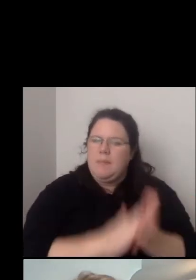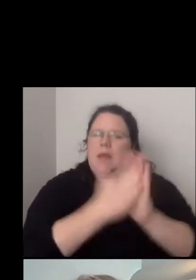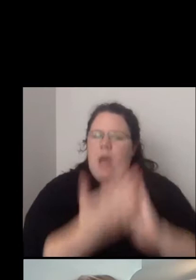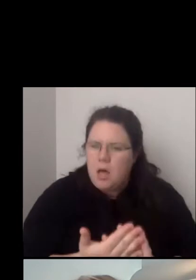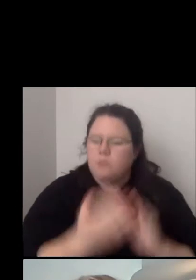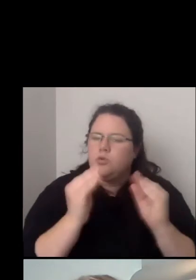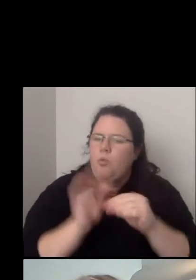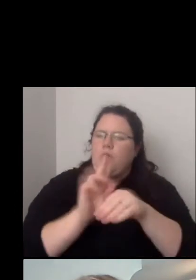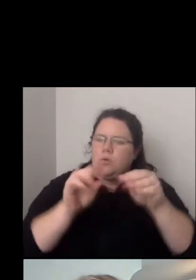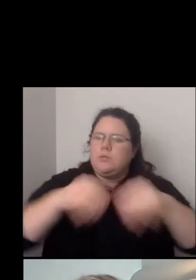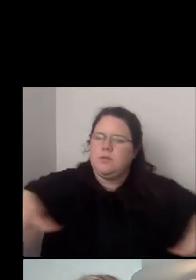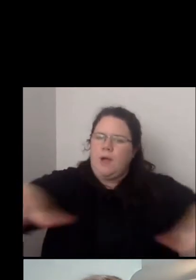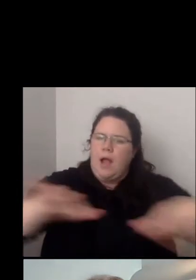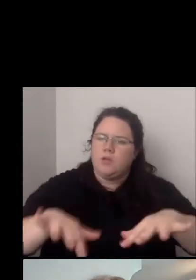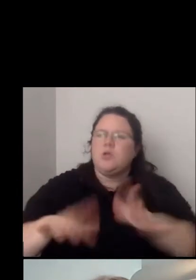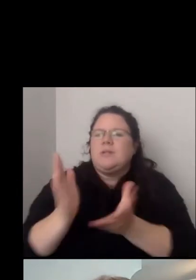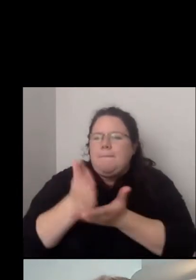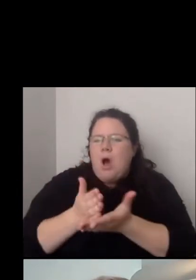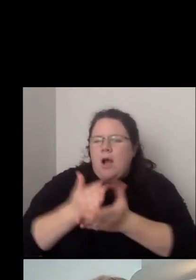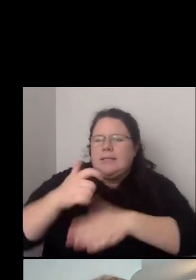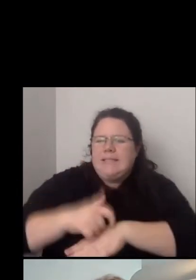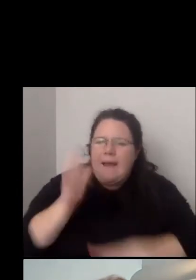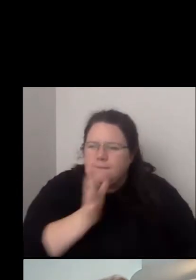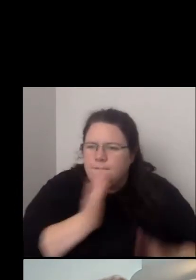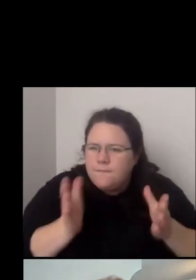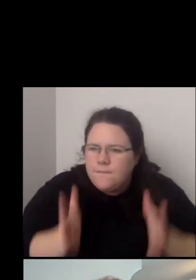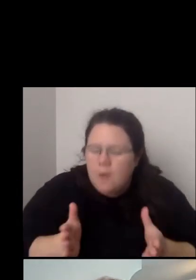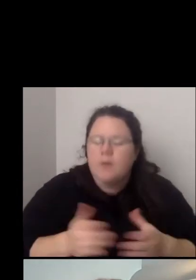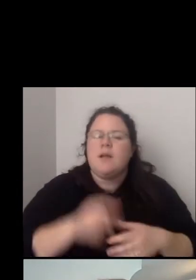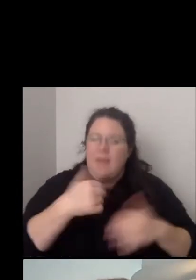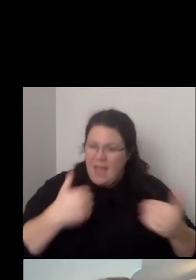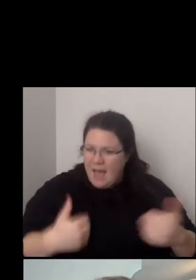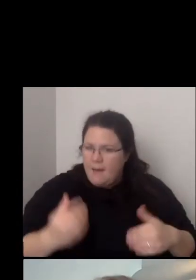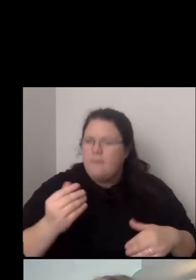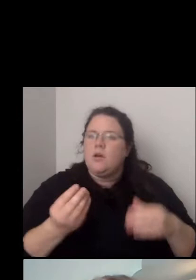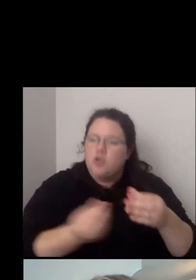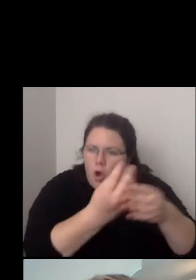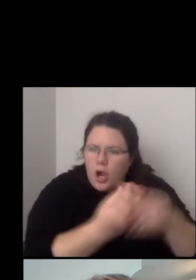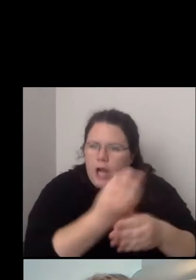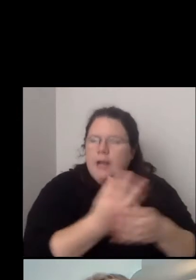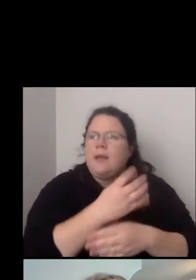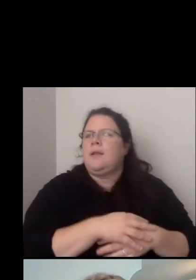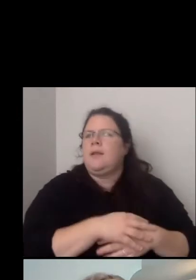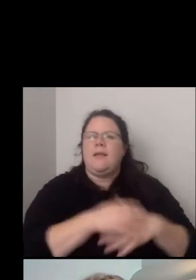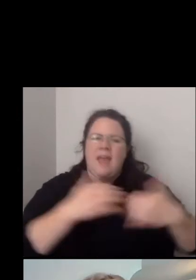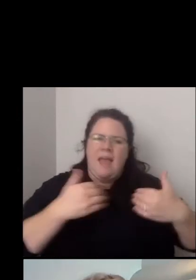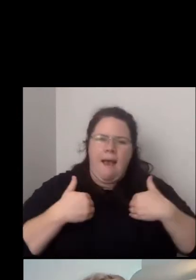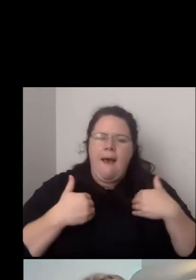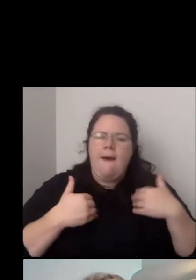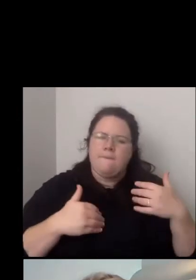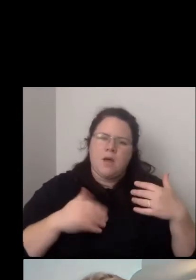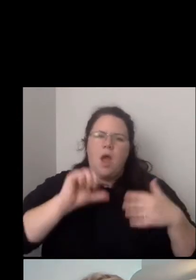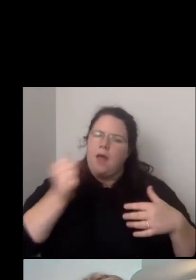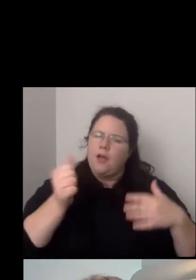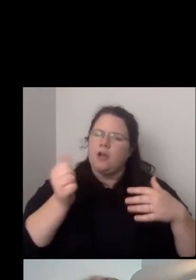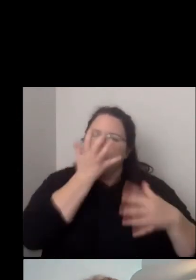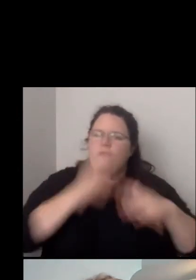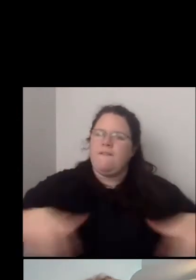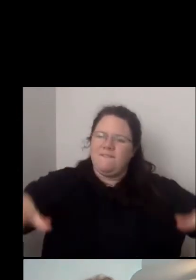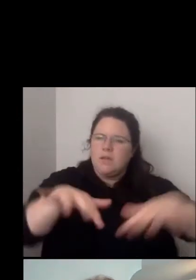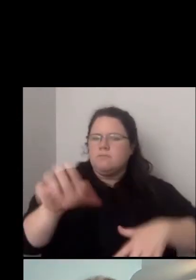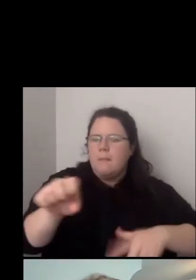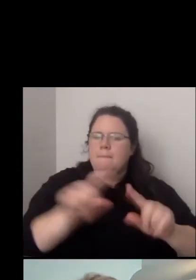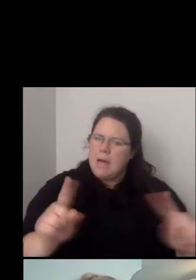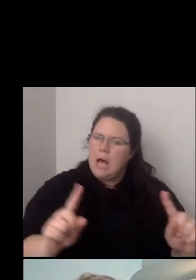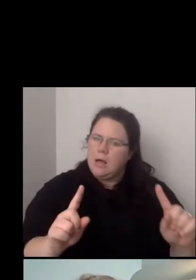This is part-time agriculture. They're gardening or they did have significant agricultural fields, but they're also still semi-reliant on wild foods.